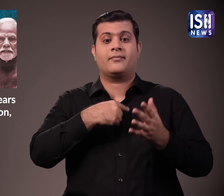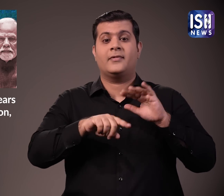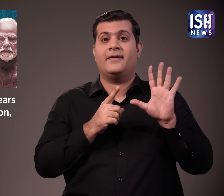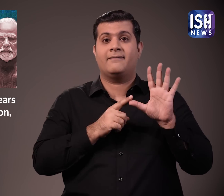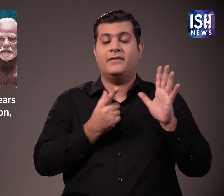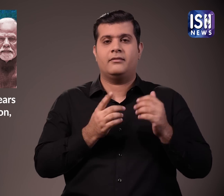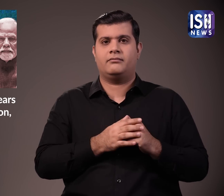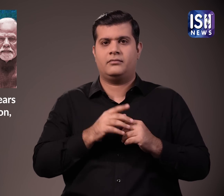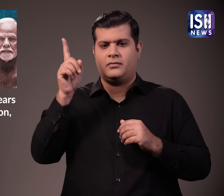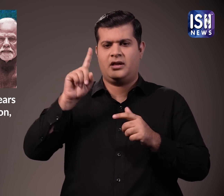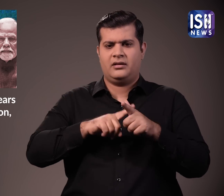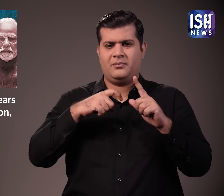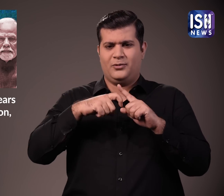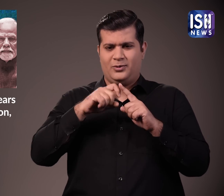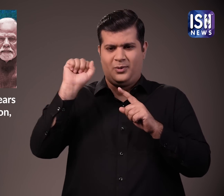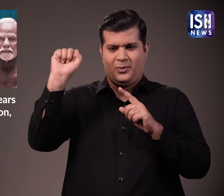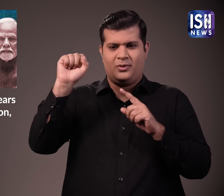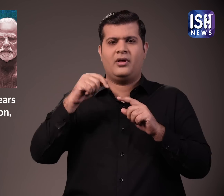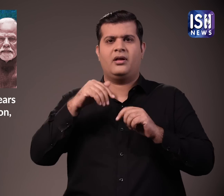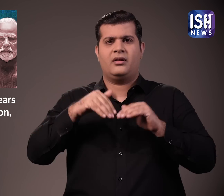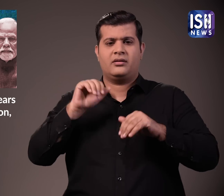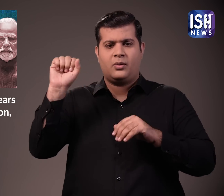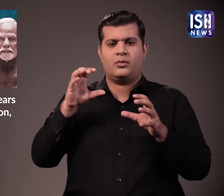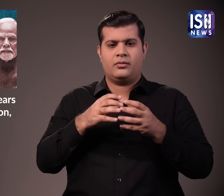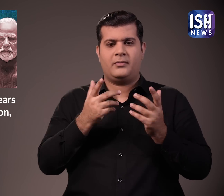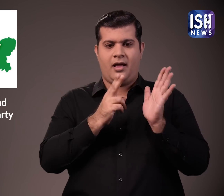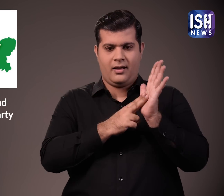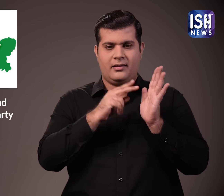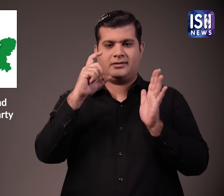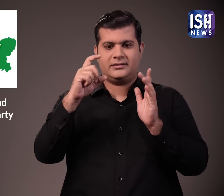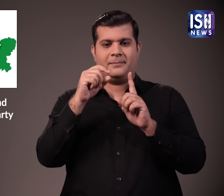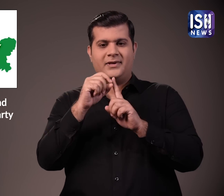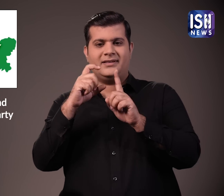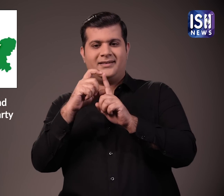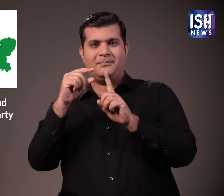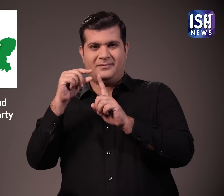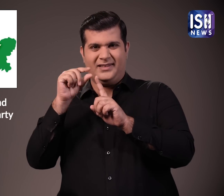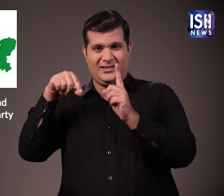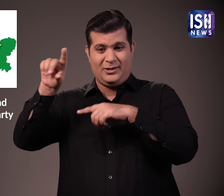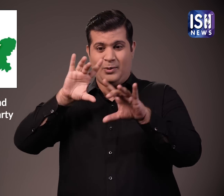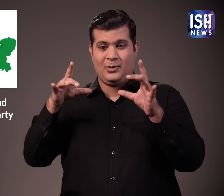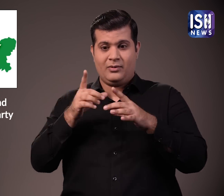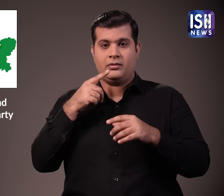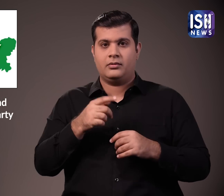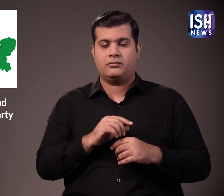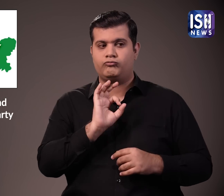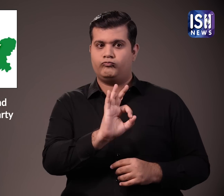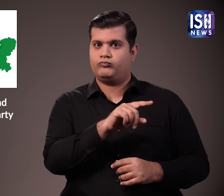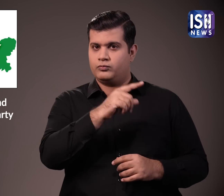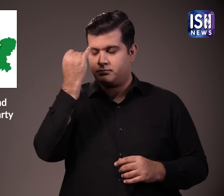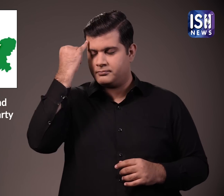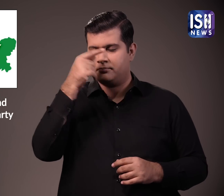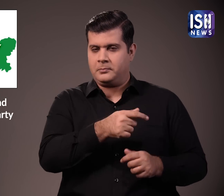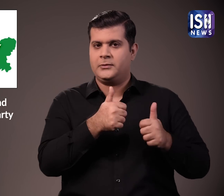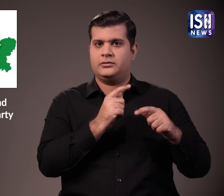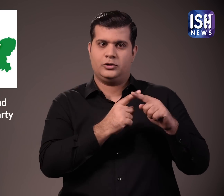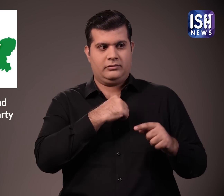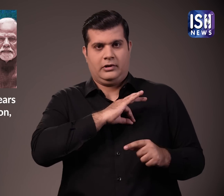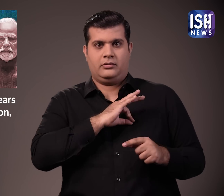5. Jammu & Kashmir's NCPDP gave a positive response to the proposal.